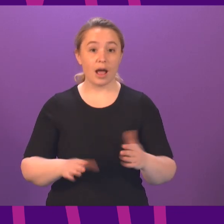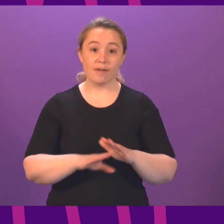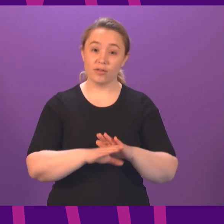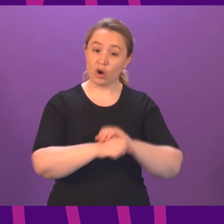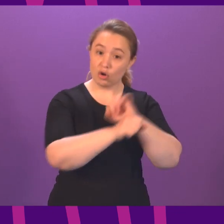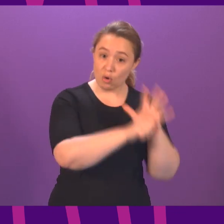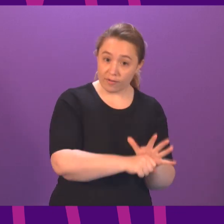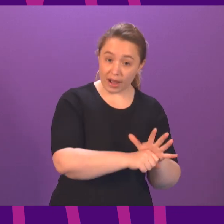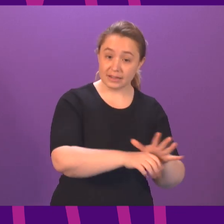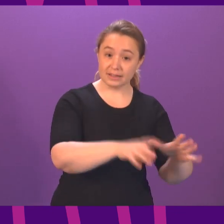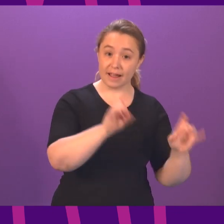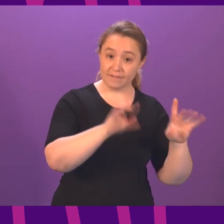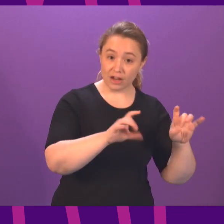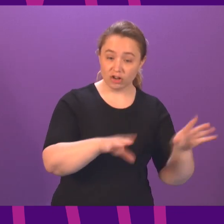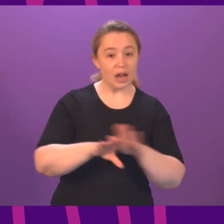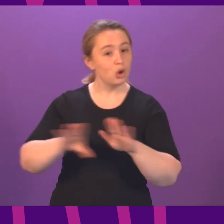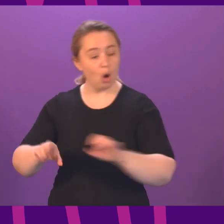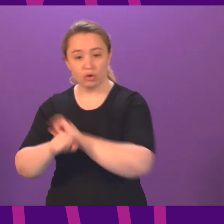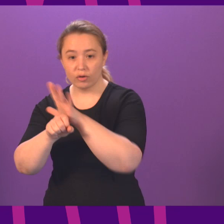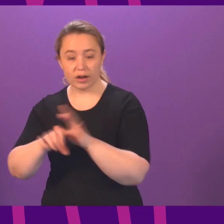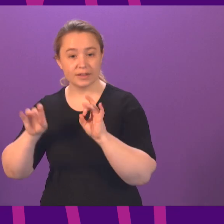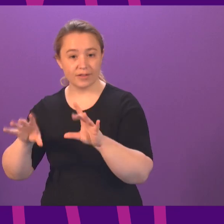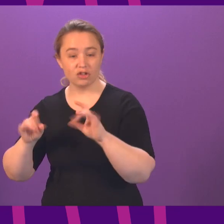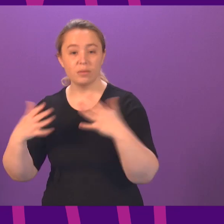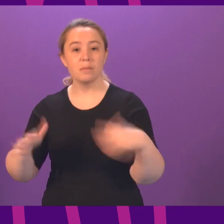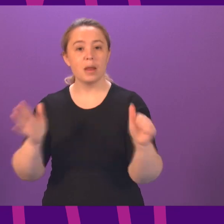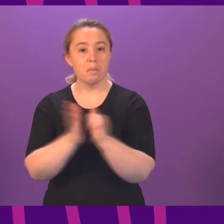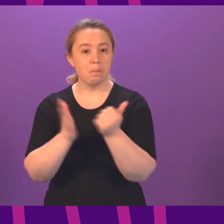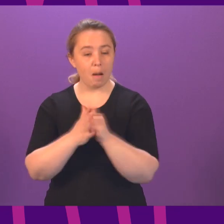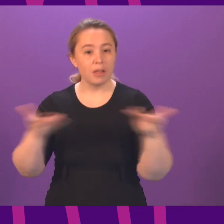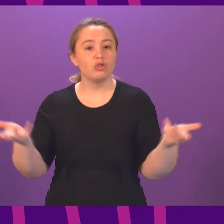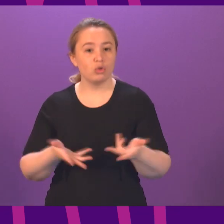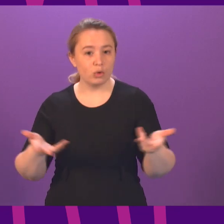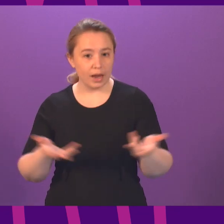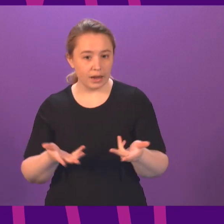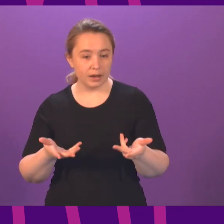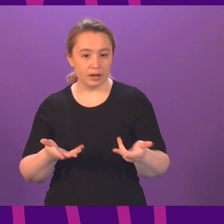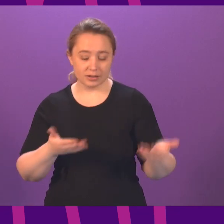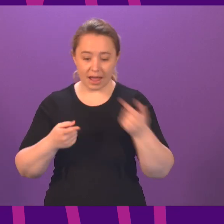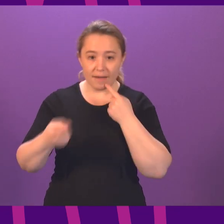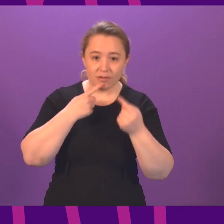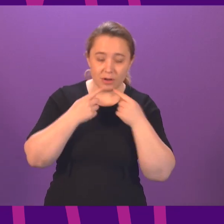infection, which has just been published today—the nature of the collection and analysis of that